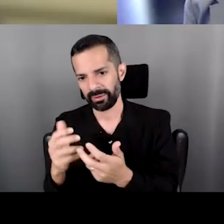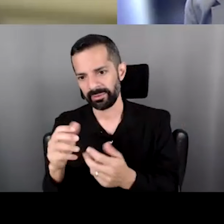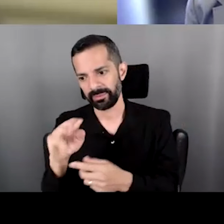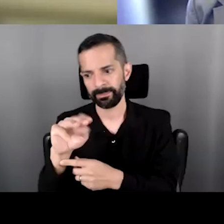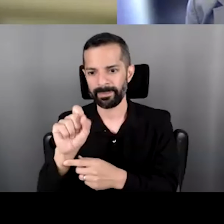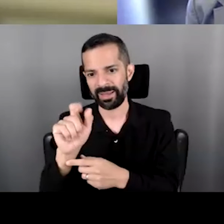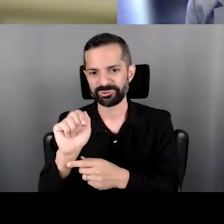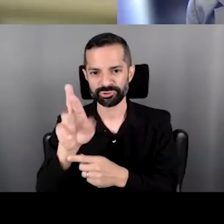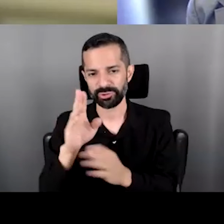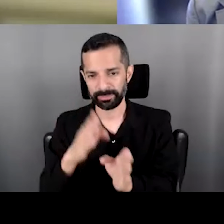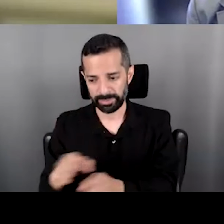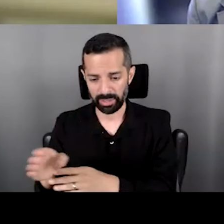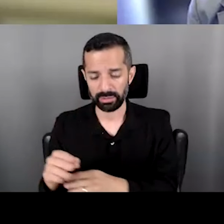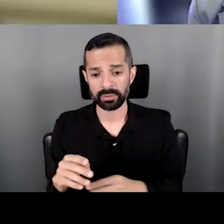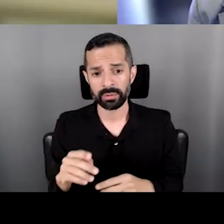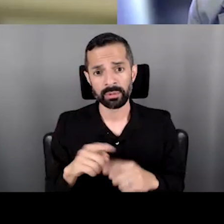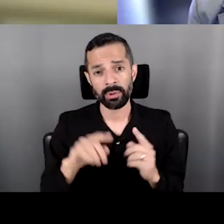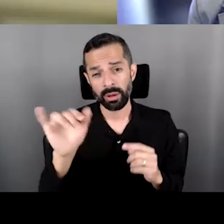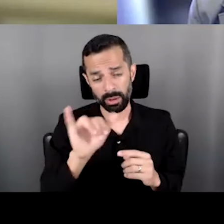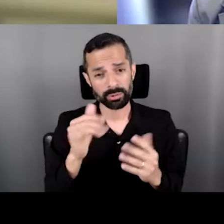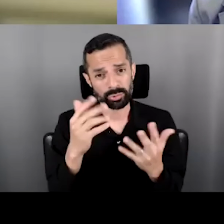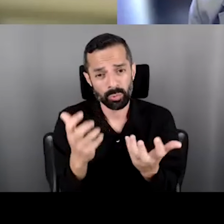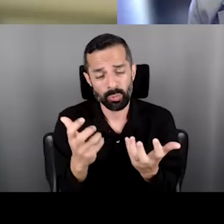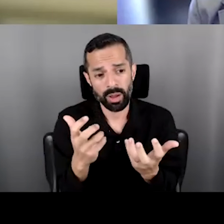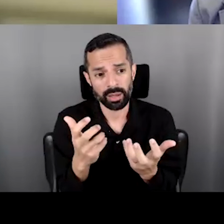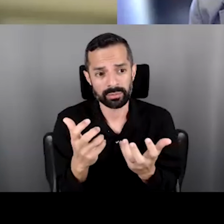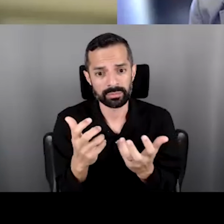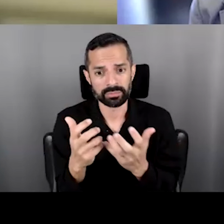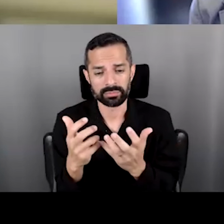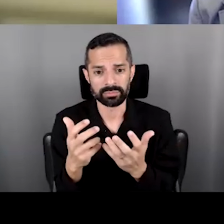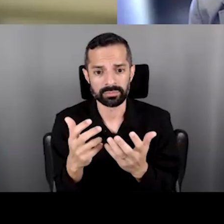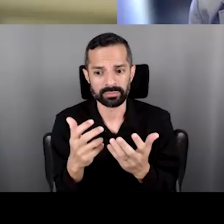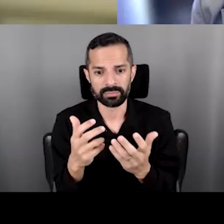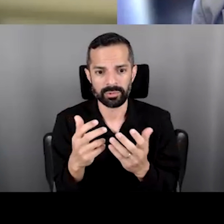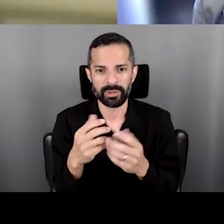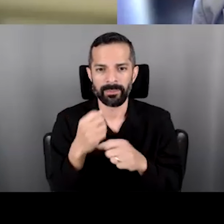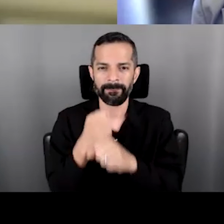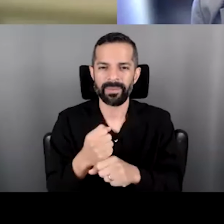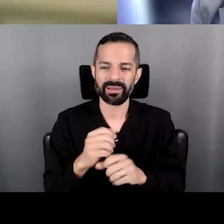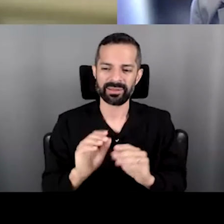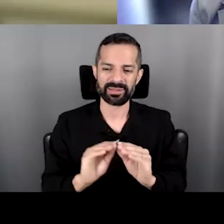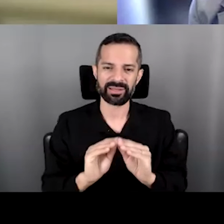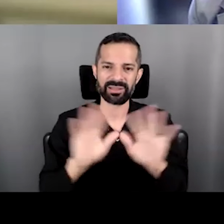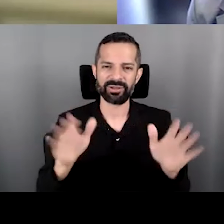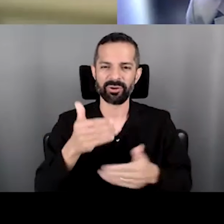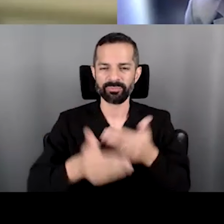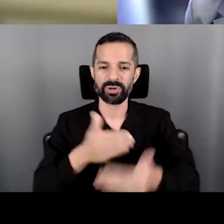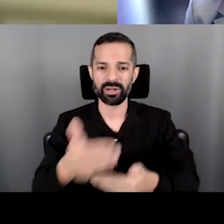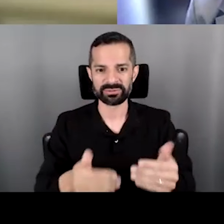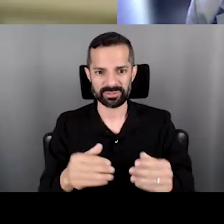But we're also really trying to create a transparent process. So hence this workshop today,